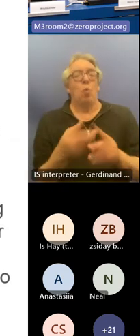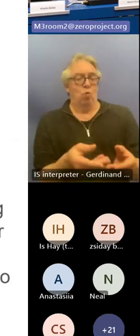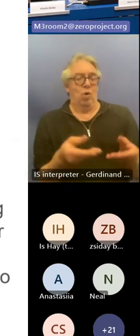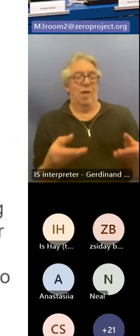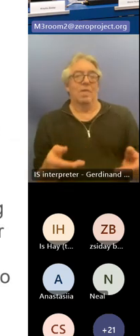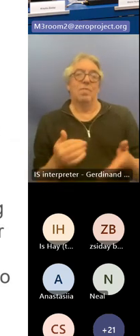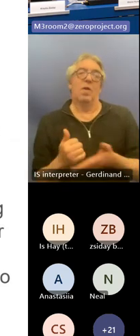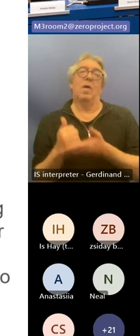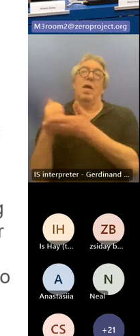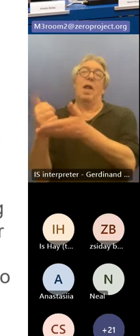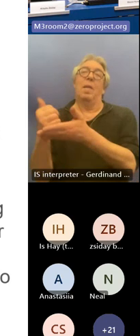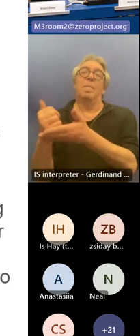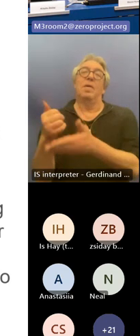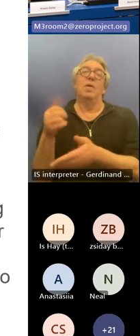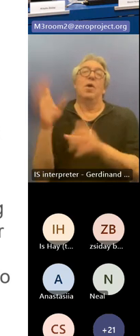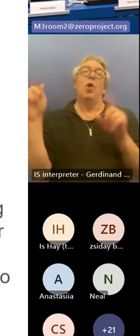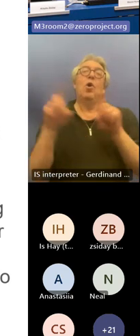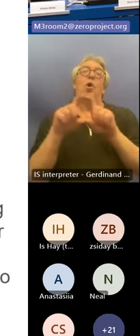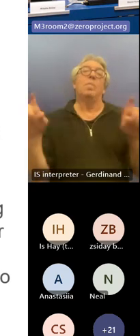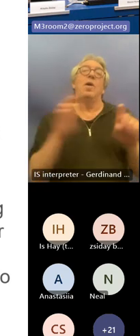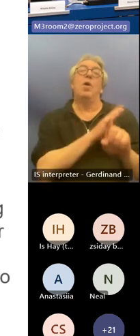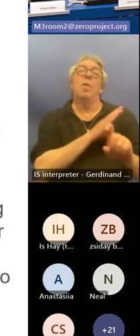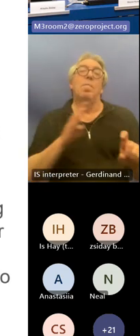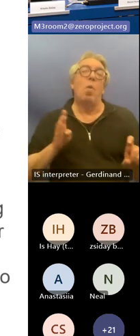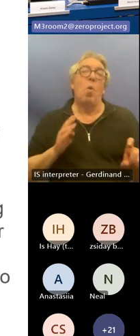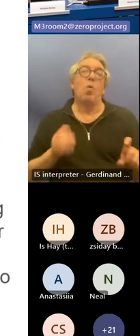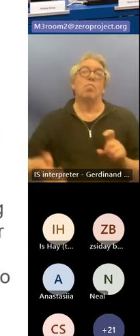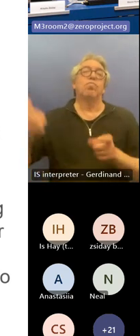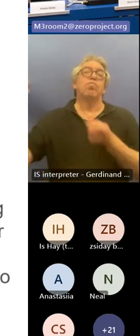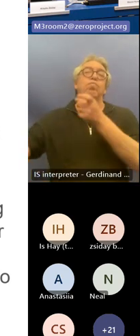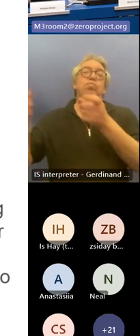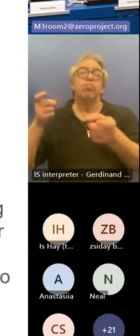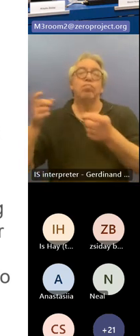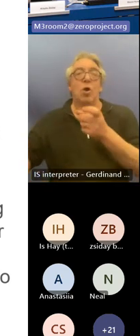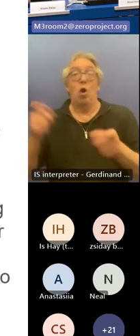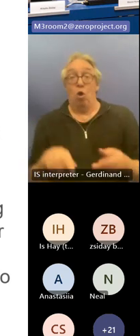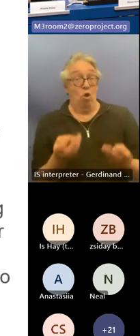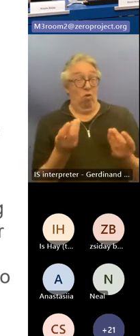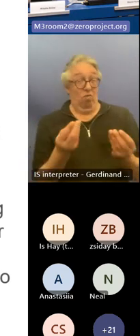these boards and it is about access and inclusion. It is a free resource and we are really excited